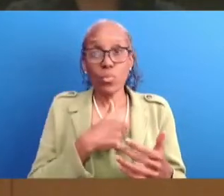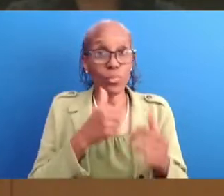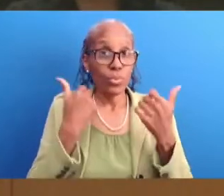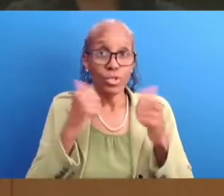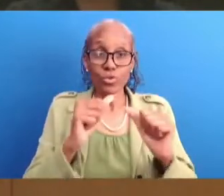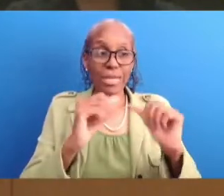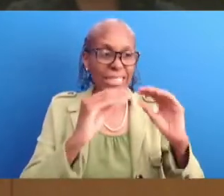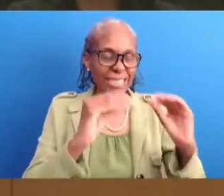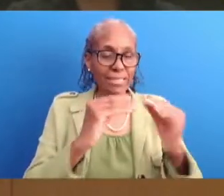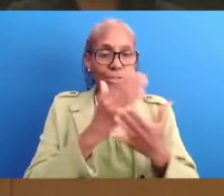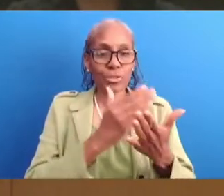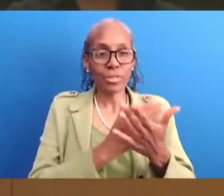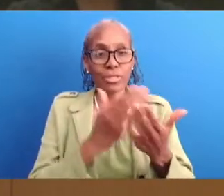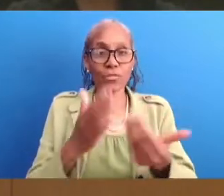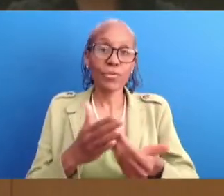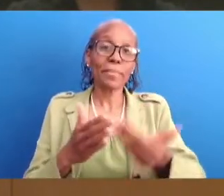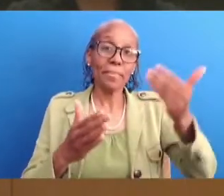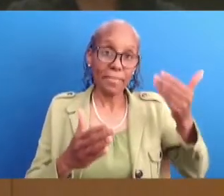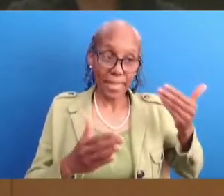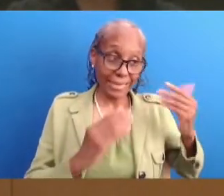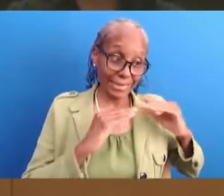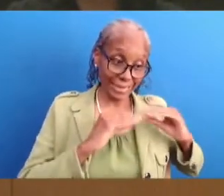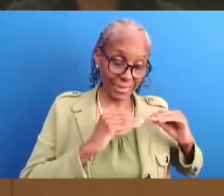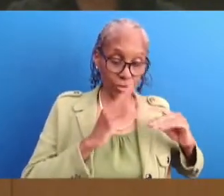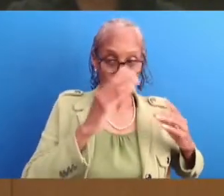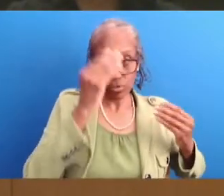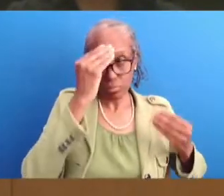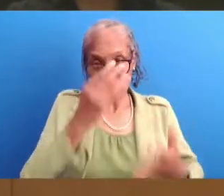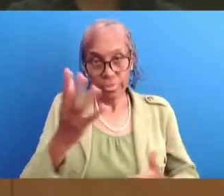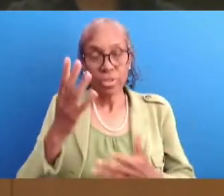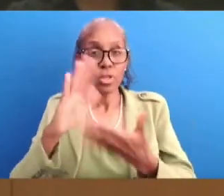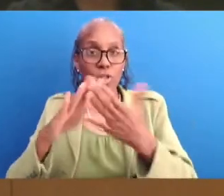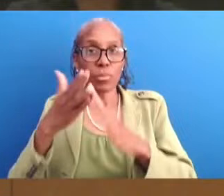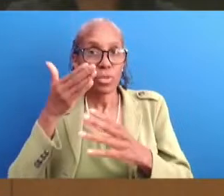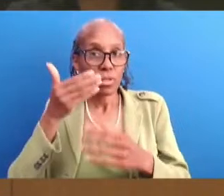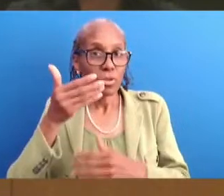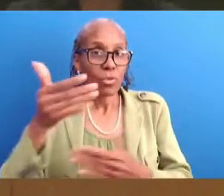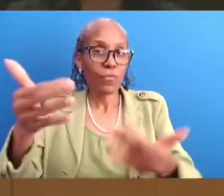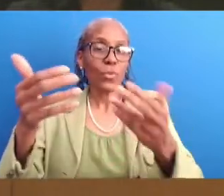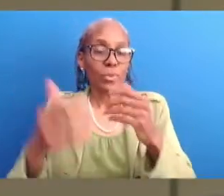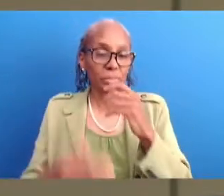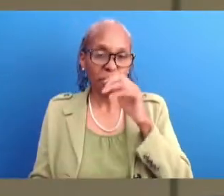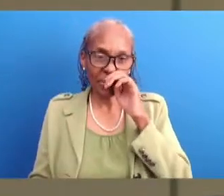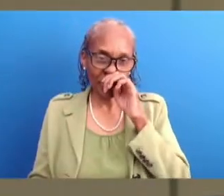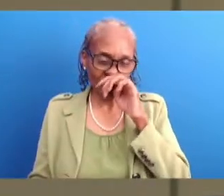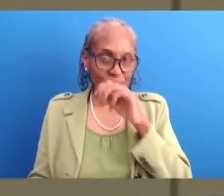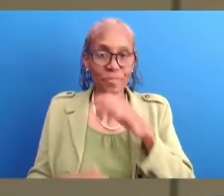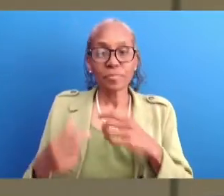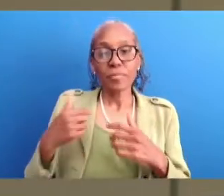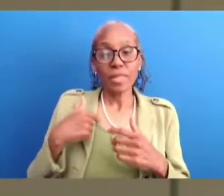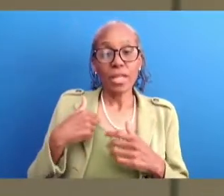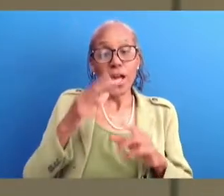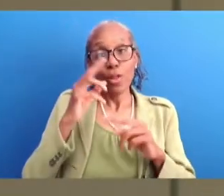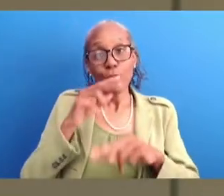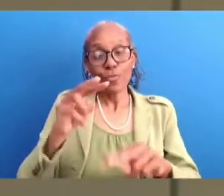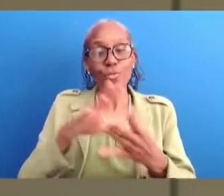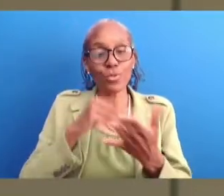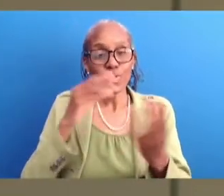LOT FROM AND IT'S WHY WE TRY TO